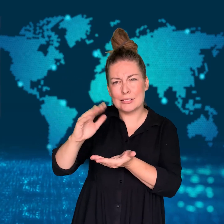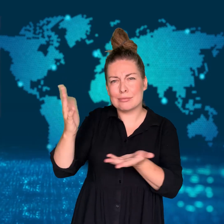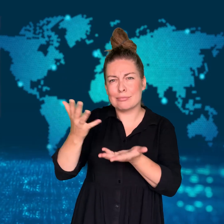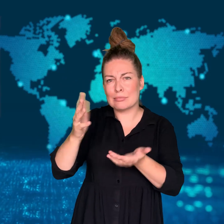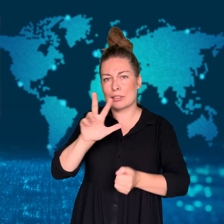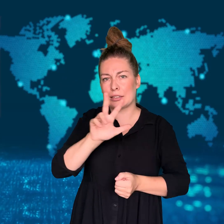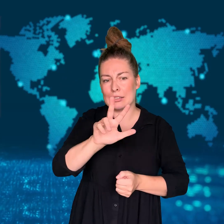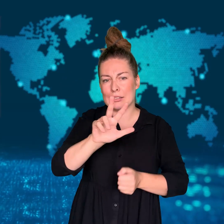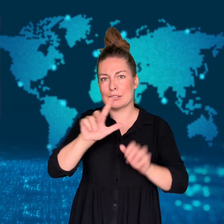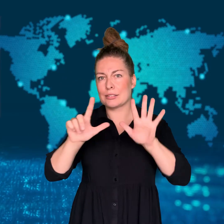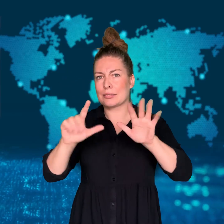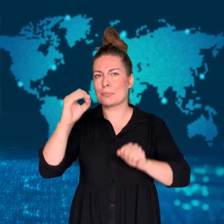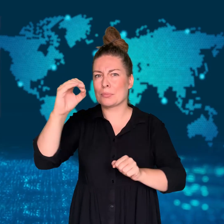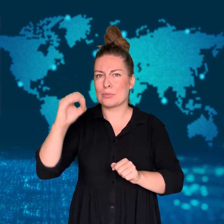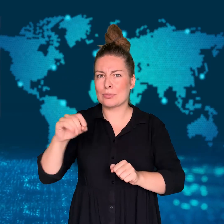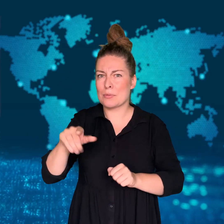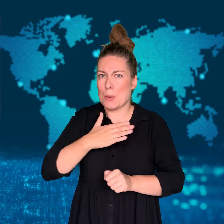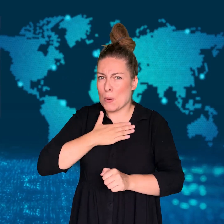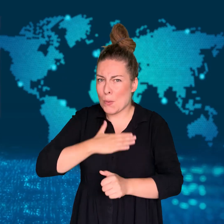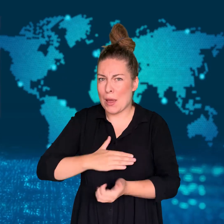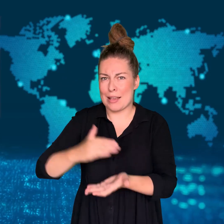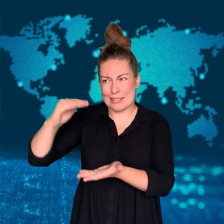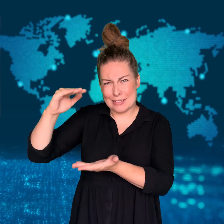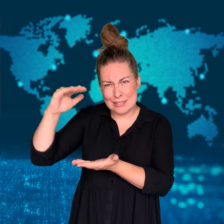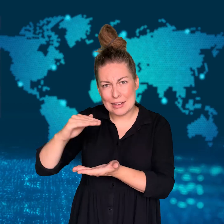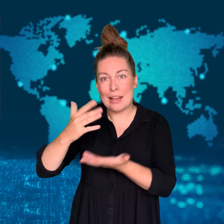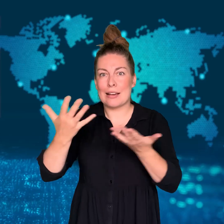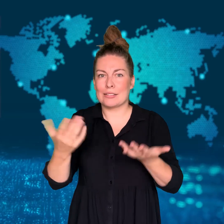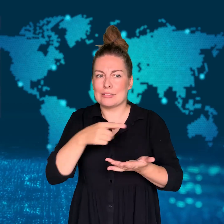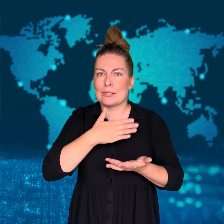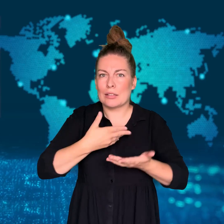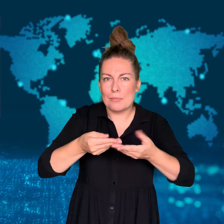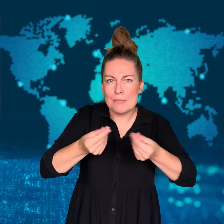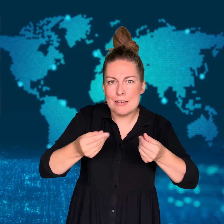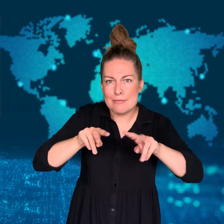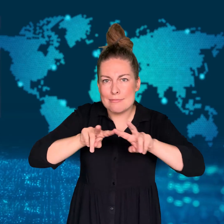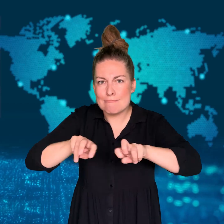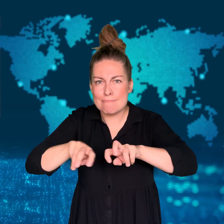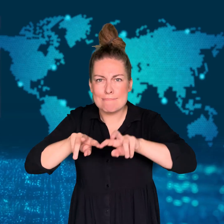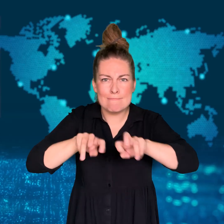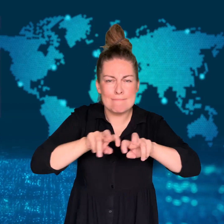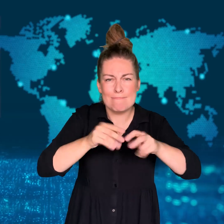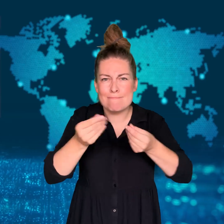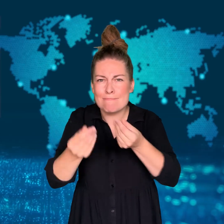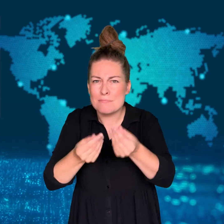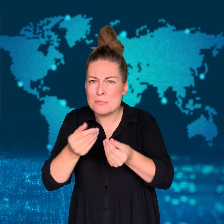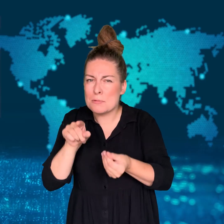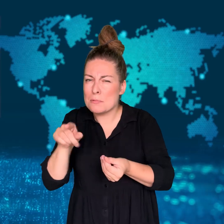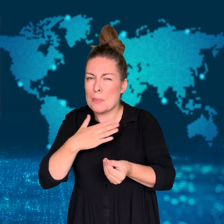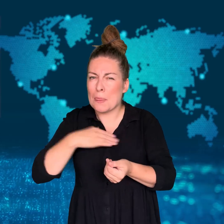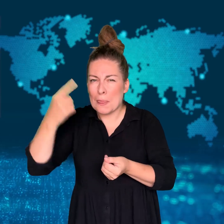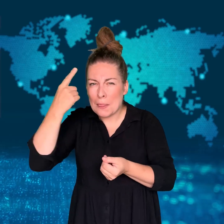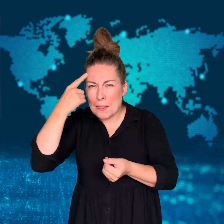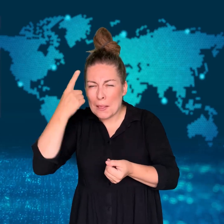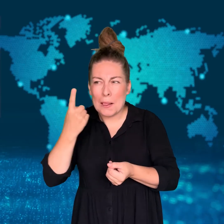When the company made its announcement of its PET prototype,